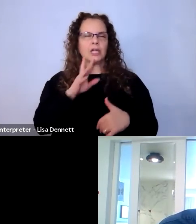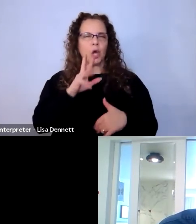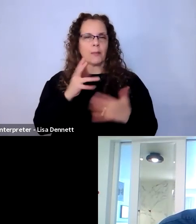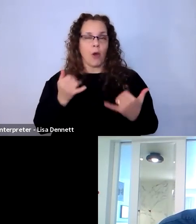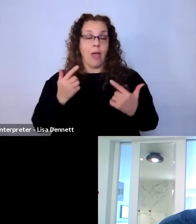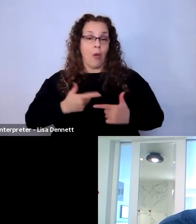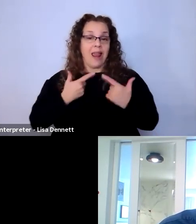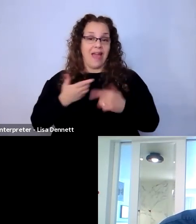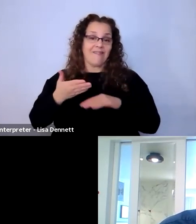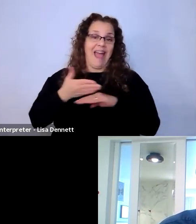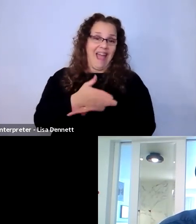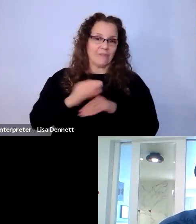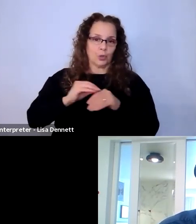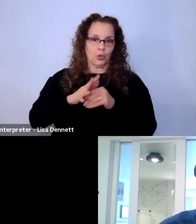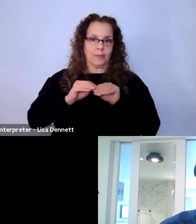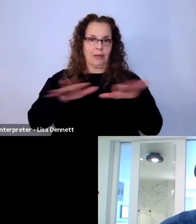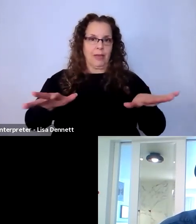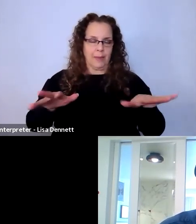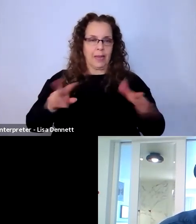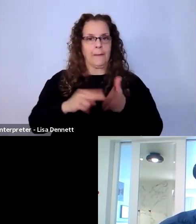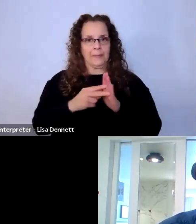will begin traveling again and attending conferences and all that kind of stuff.